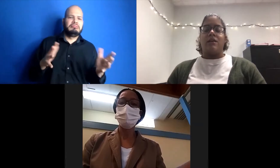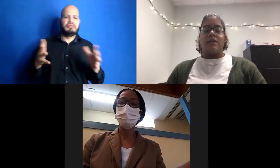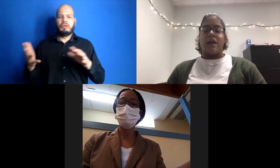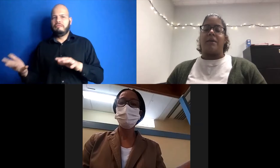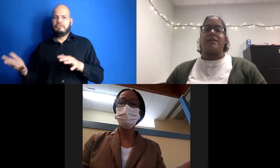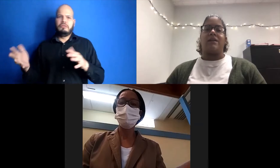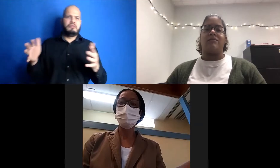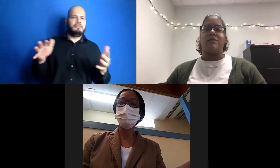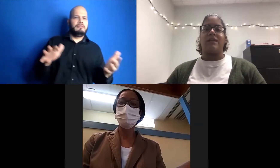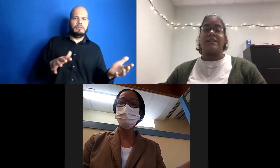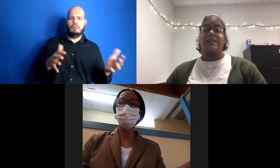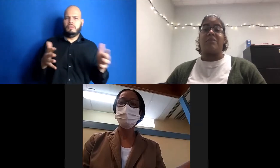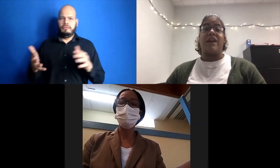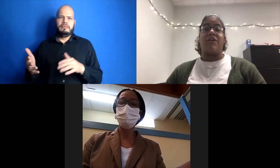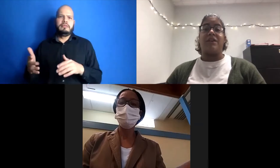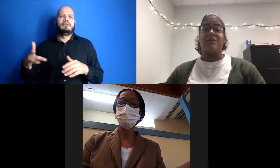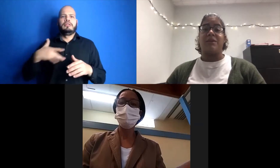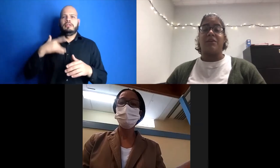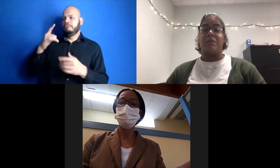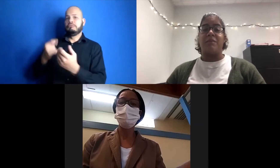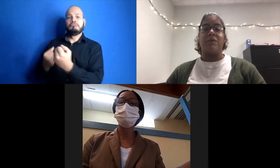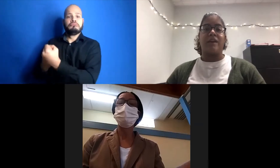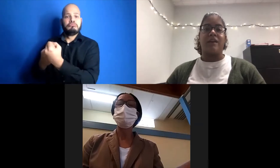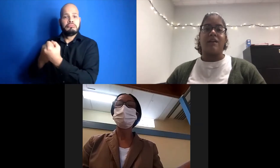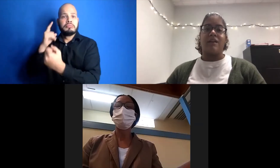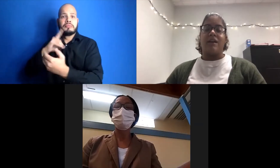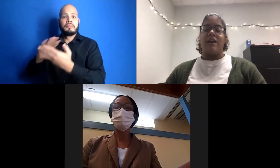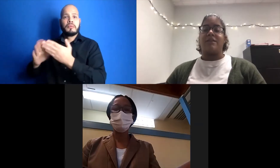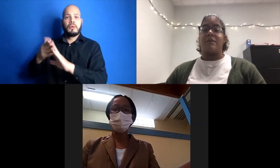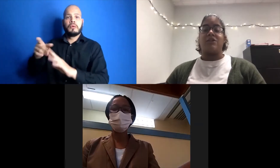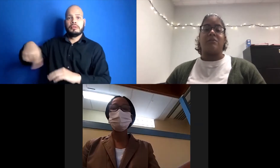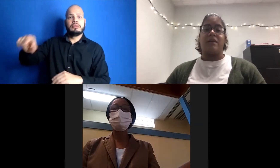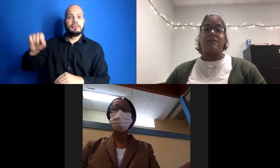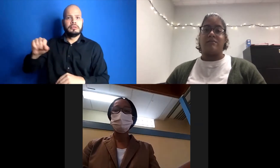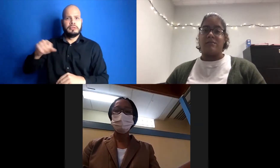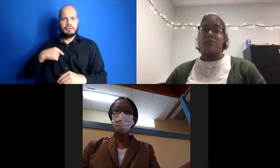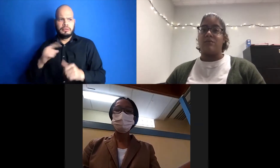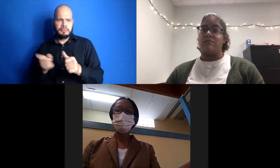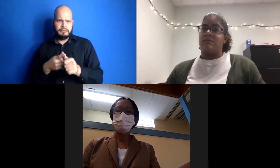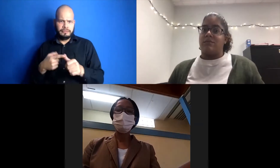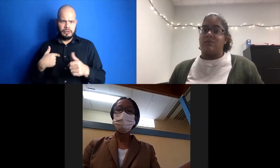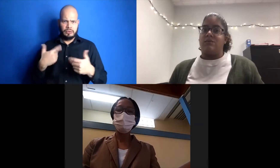tell myself I need to stop caring what other people think especially being someone who is